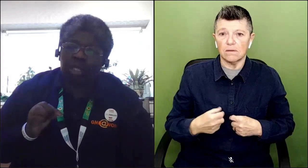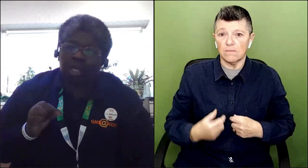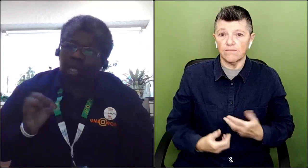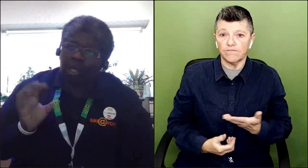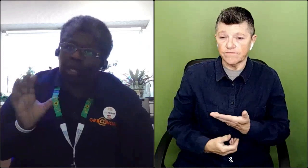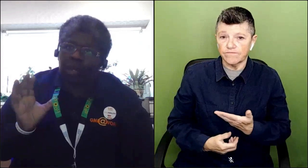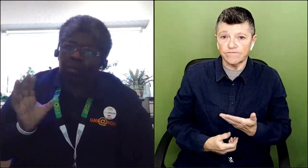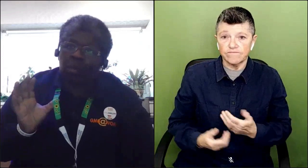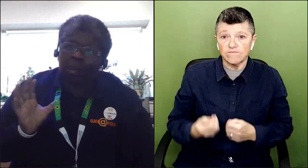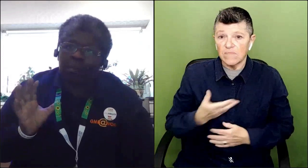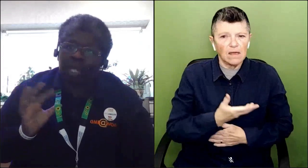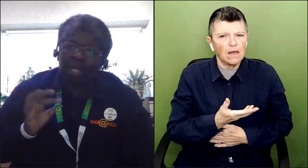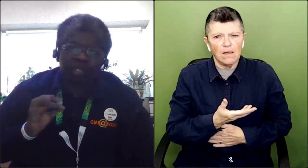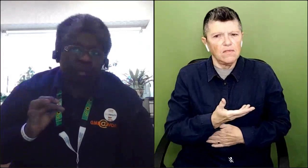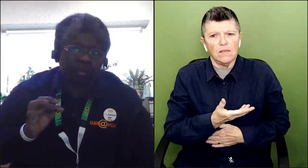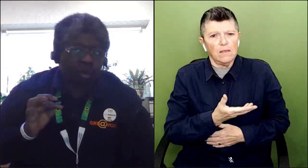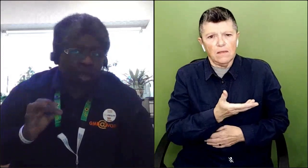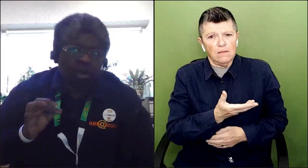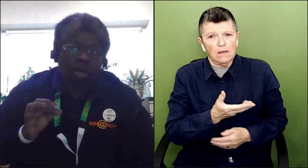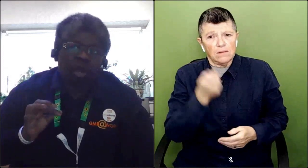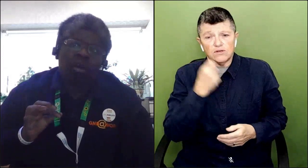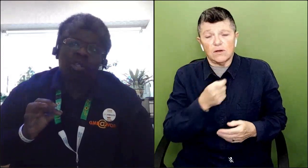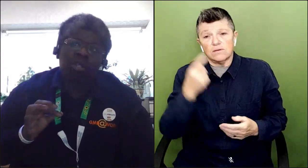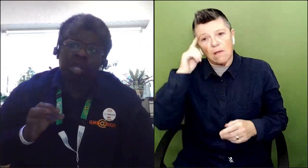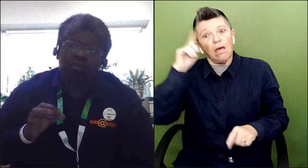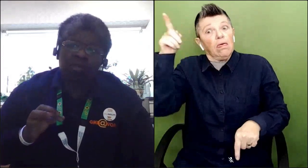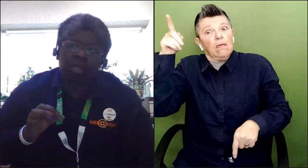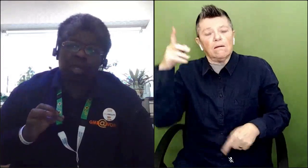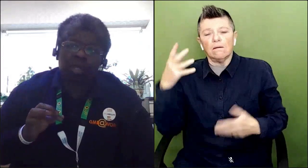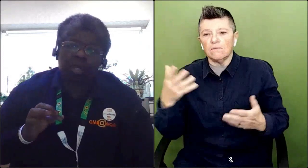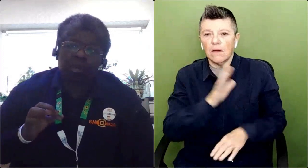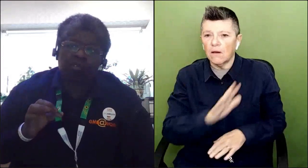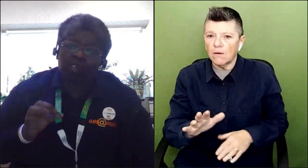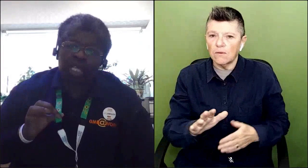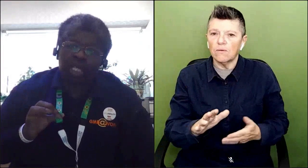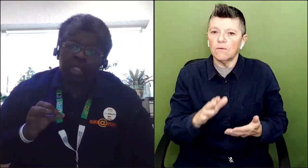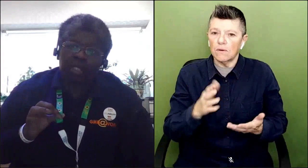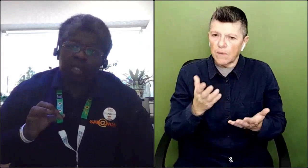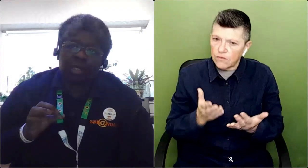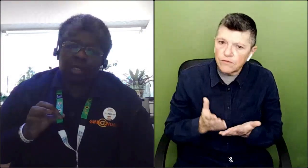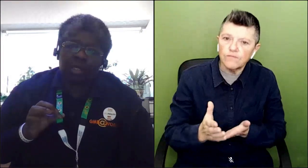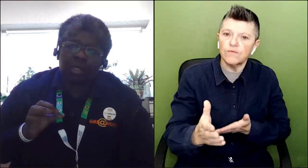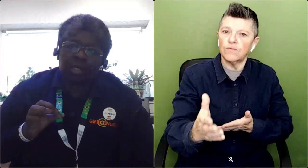That's come through a long hard thought feelings.